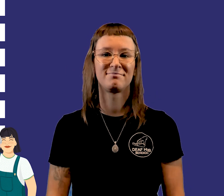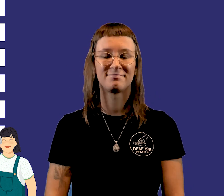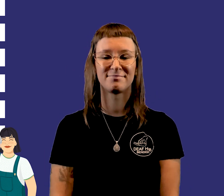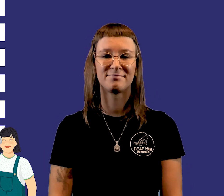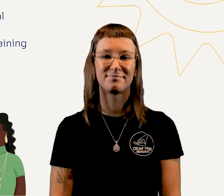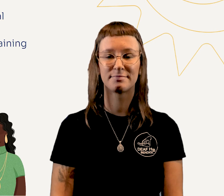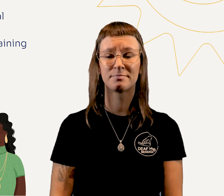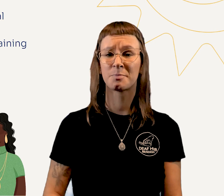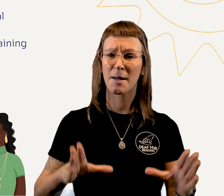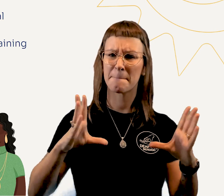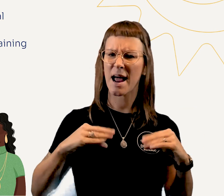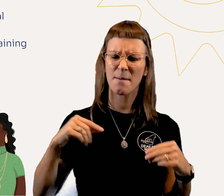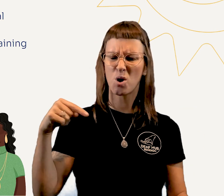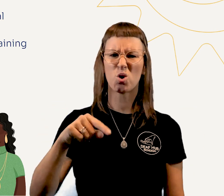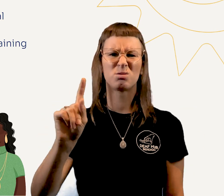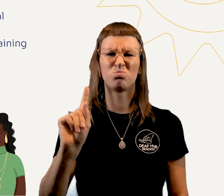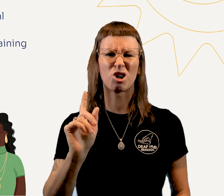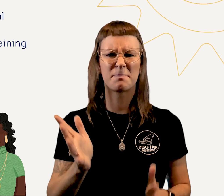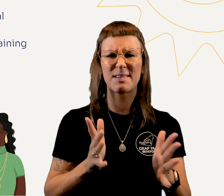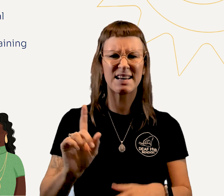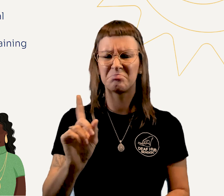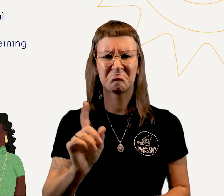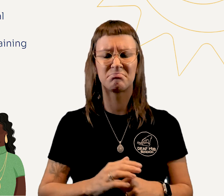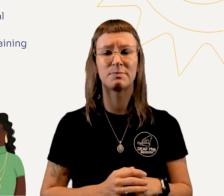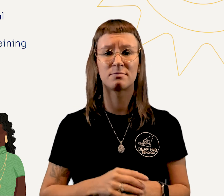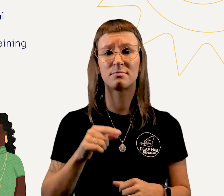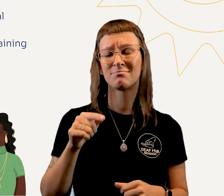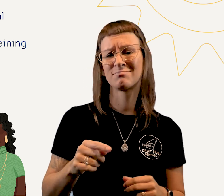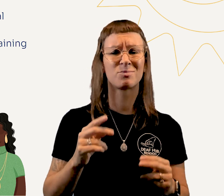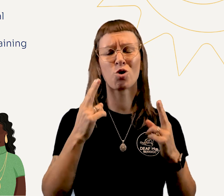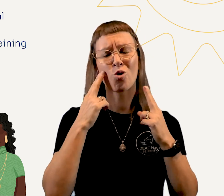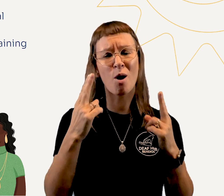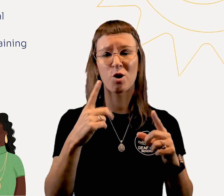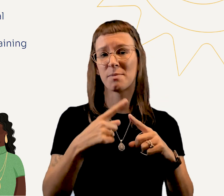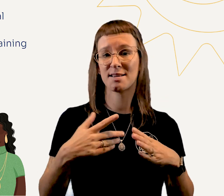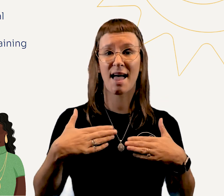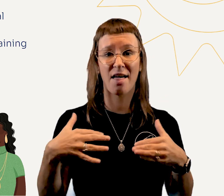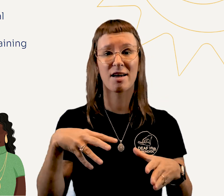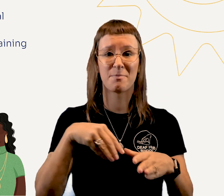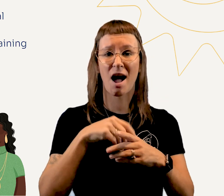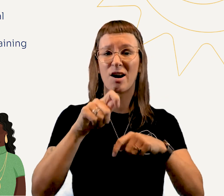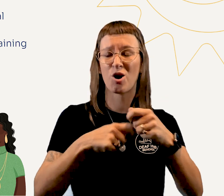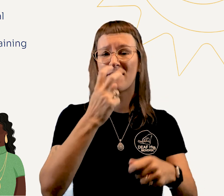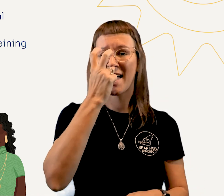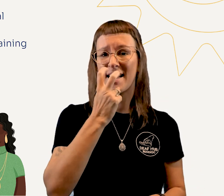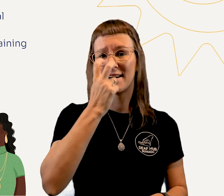Menopause is a normal and healthy part of aging. It is described as the final menstrual period.